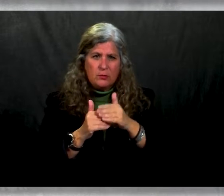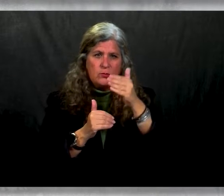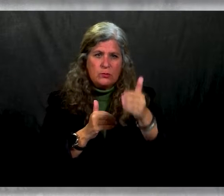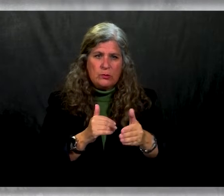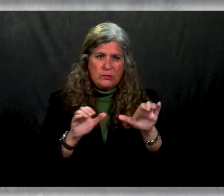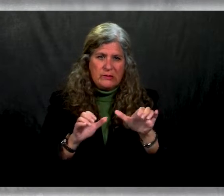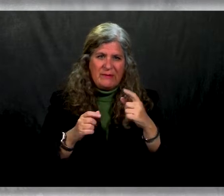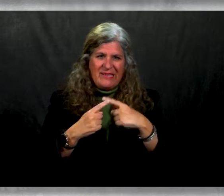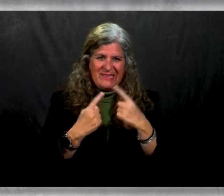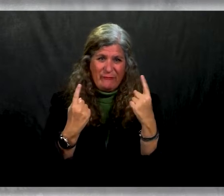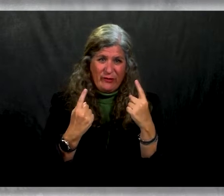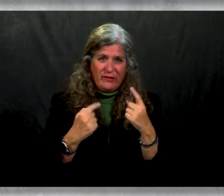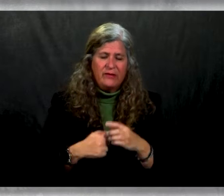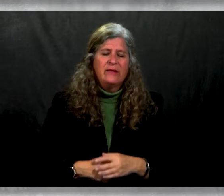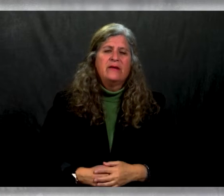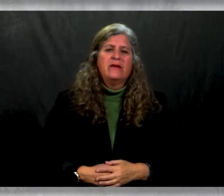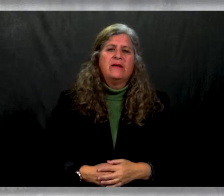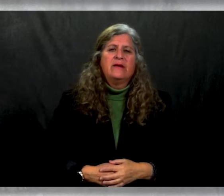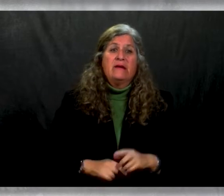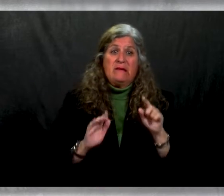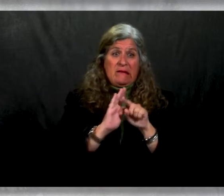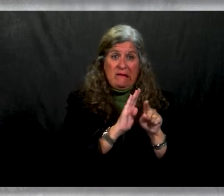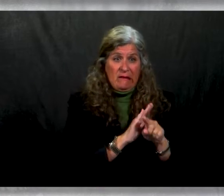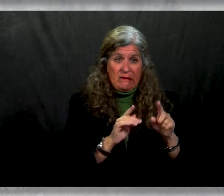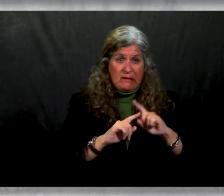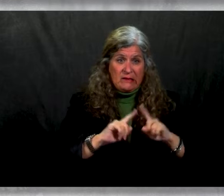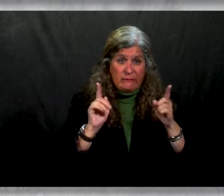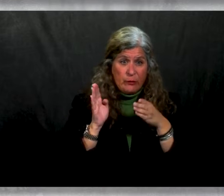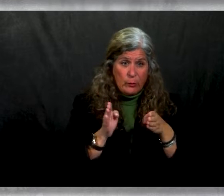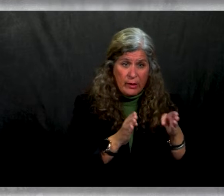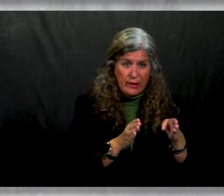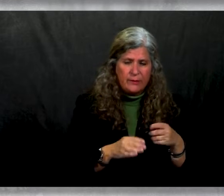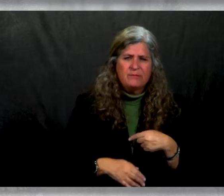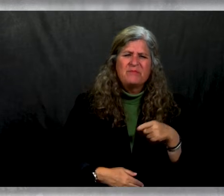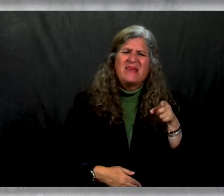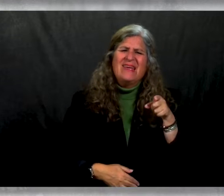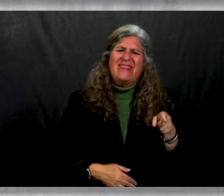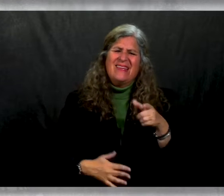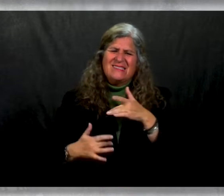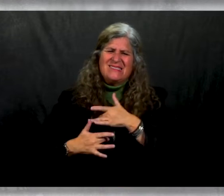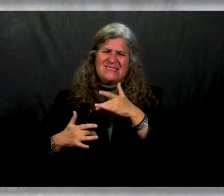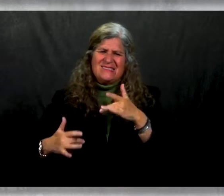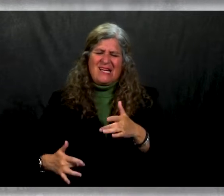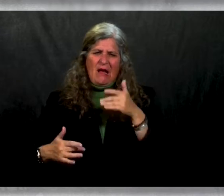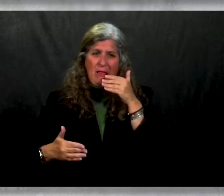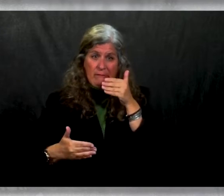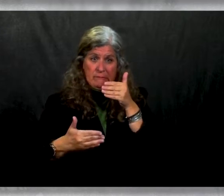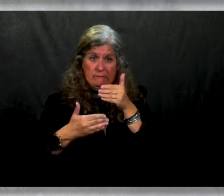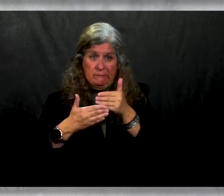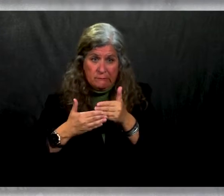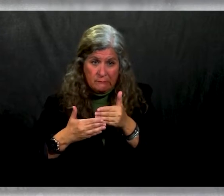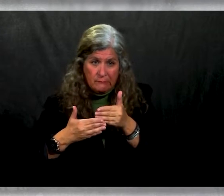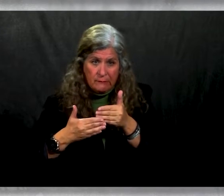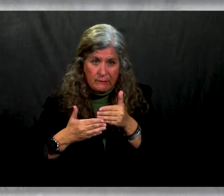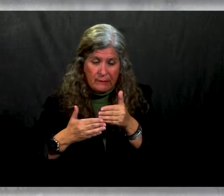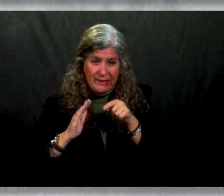Among those reasons though, are what this style of intimate killing did even to the killers.